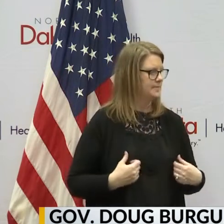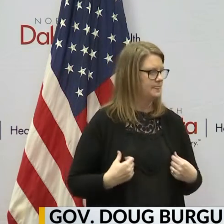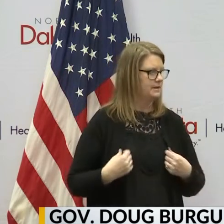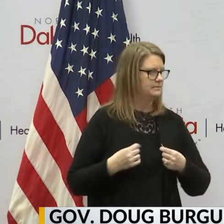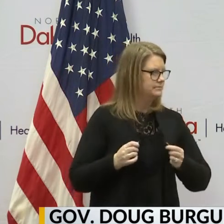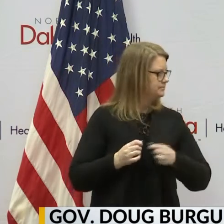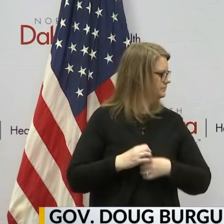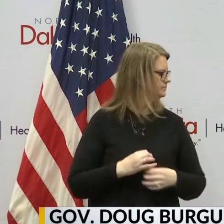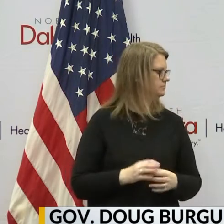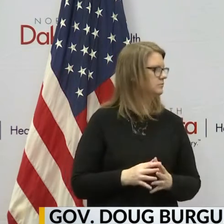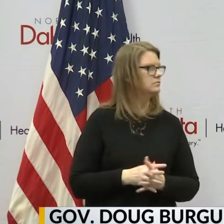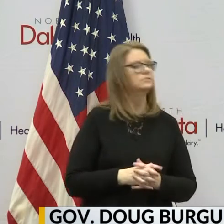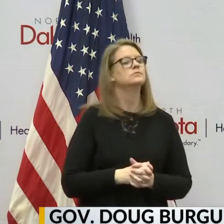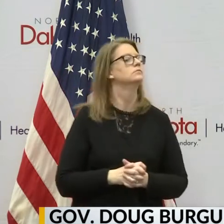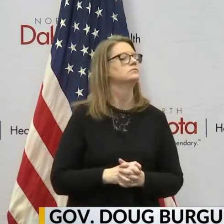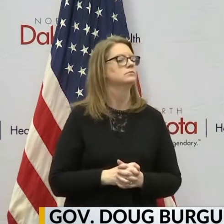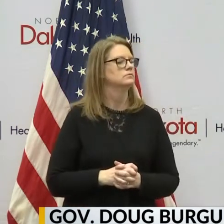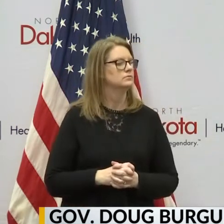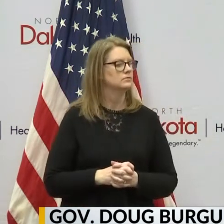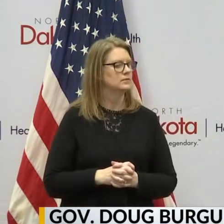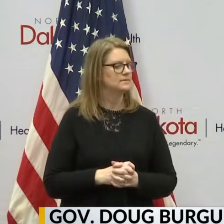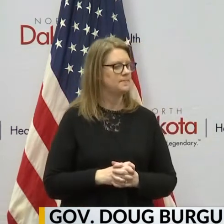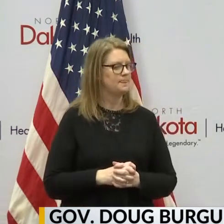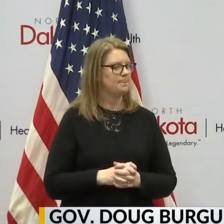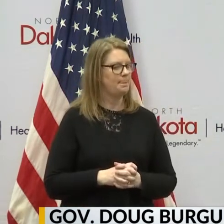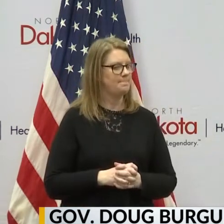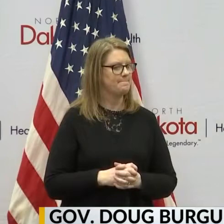THROUGH SOME OF THE NUMBERS OF OUR TIER 1 AND TIER 2, TIER 3 HOSPITAL PLANNING.